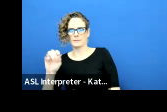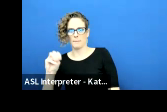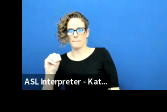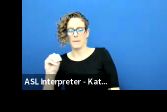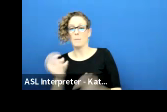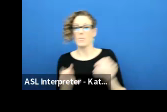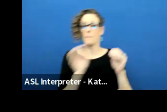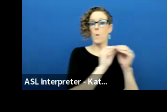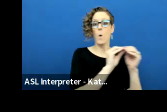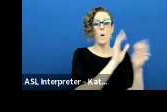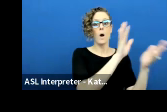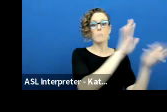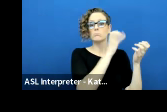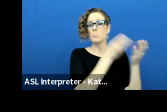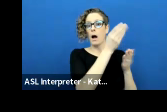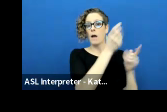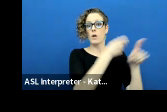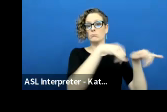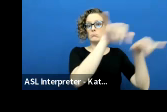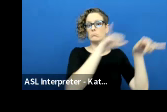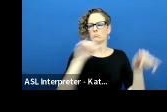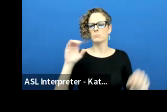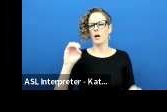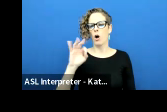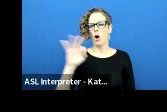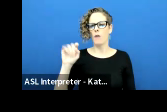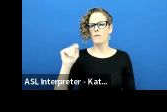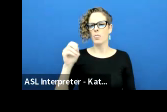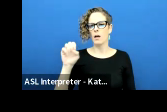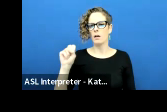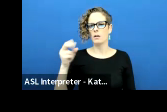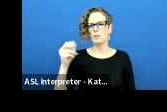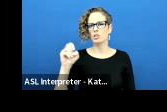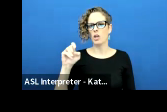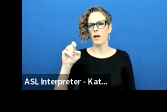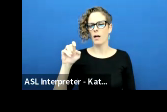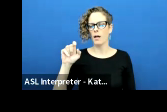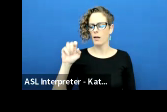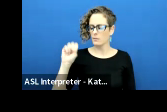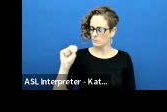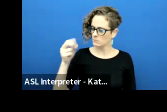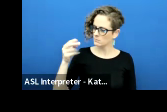better because it's easy to replace there's you're not reliant on you know one person who might know